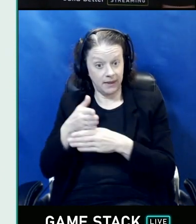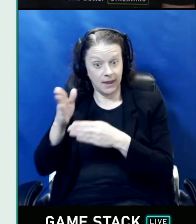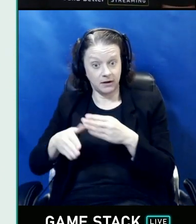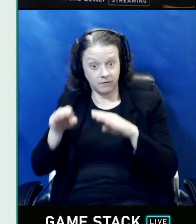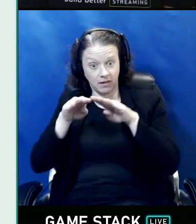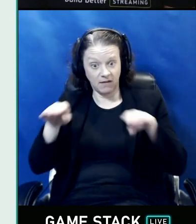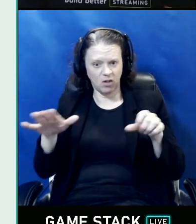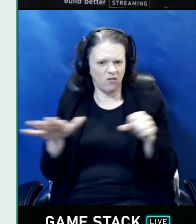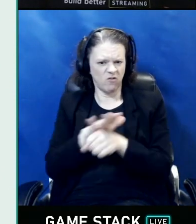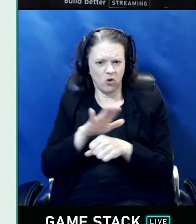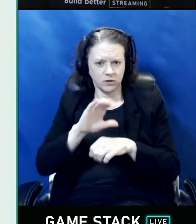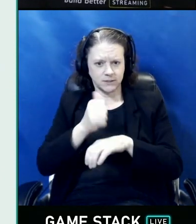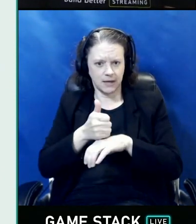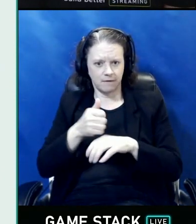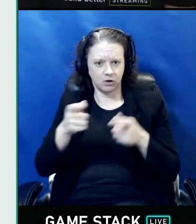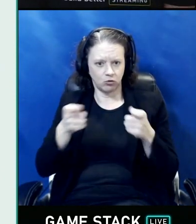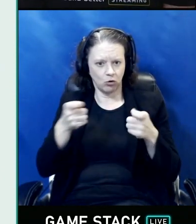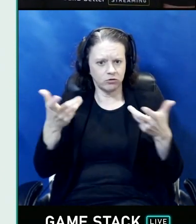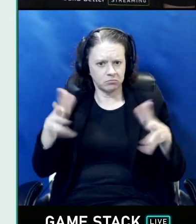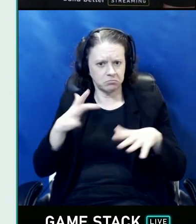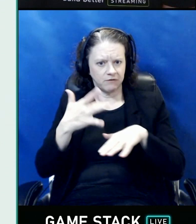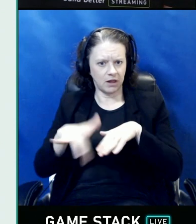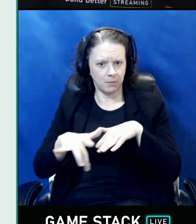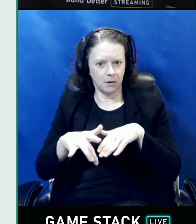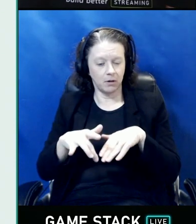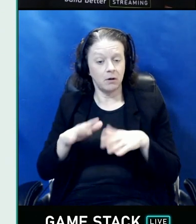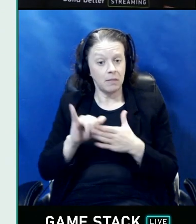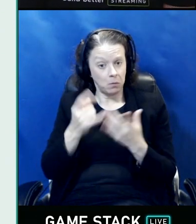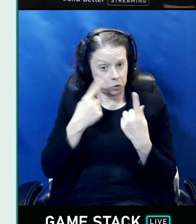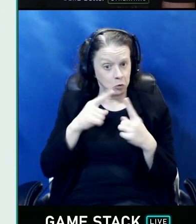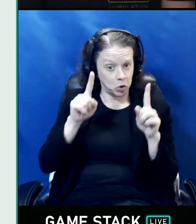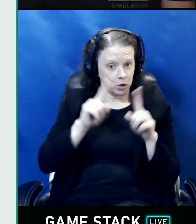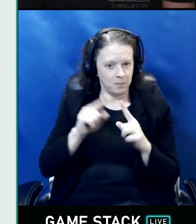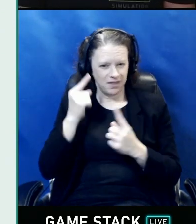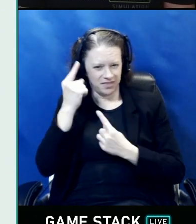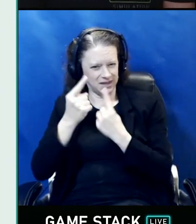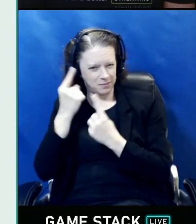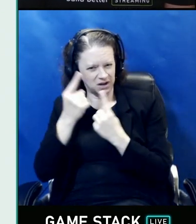And that would definitely work. But thinking about it, it really doesn't scale very well.